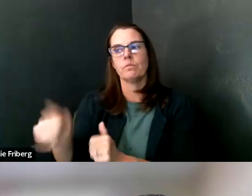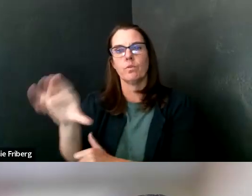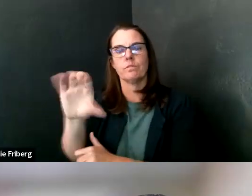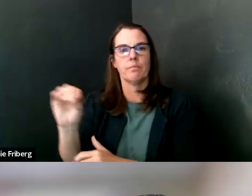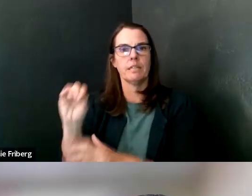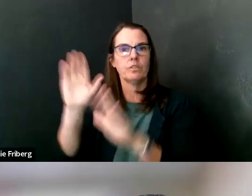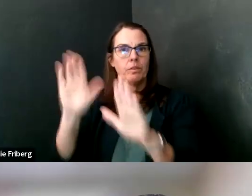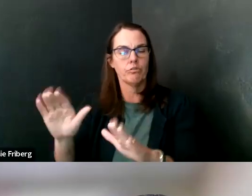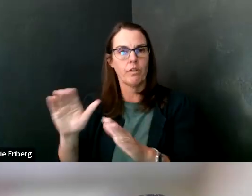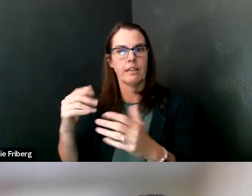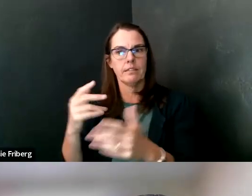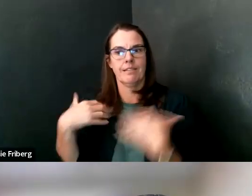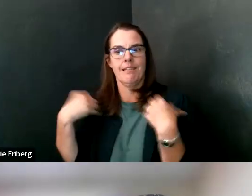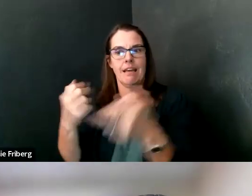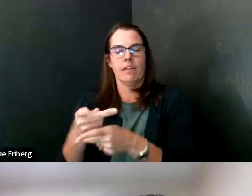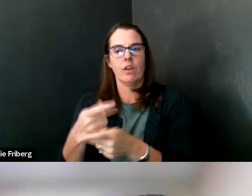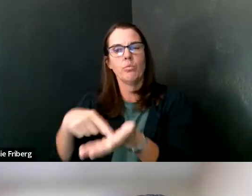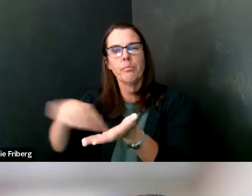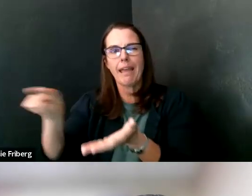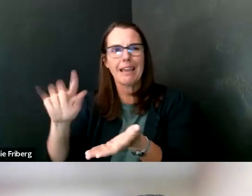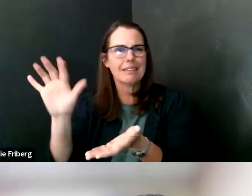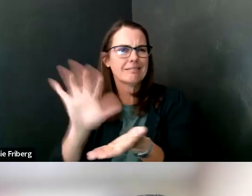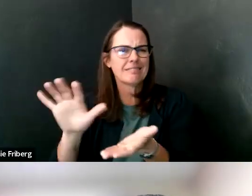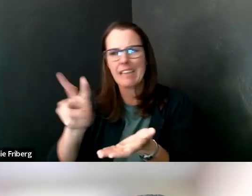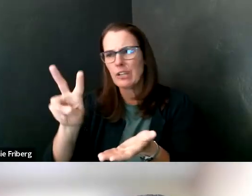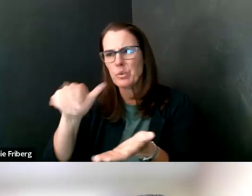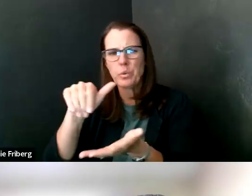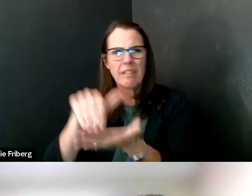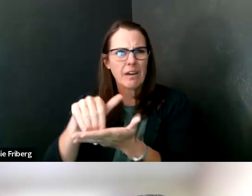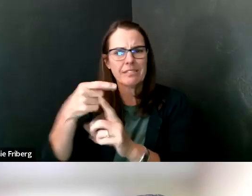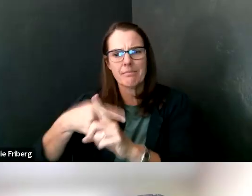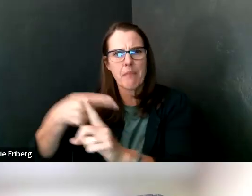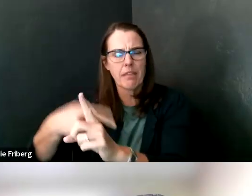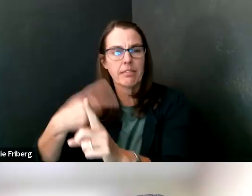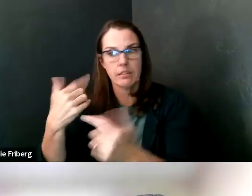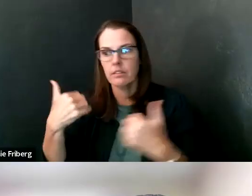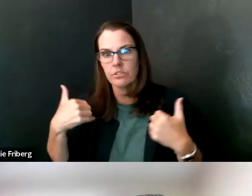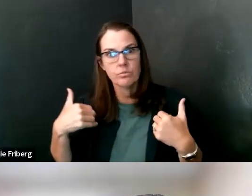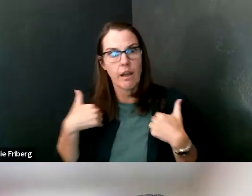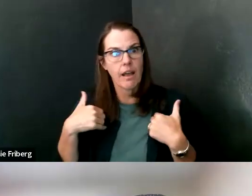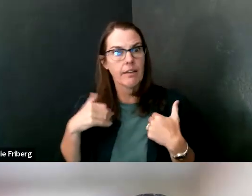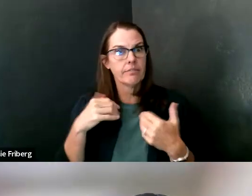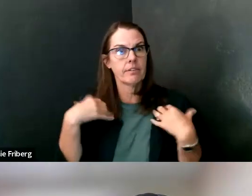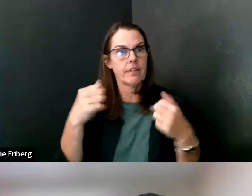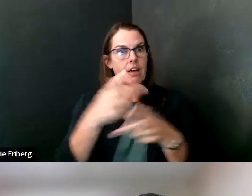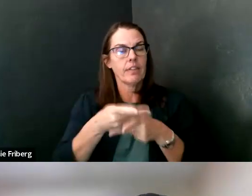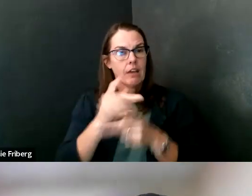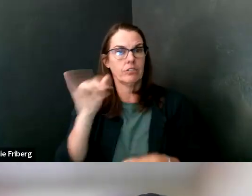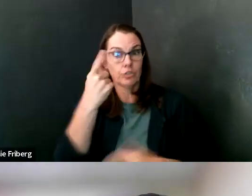paying on my behalf something like $2,000 a month to have a a health care package for me. Um, and I